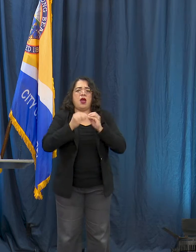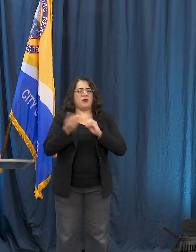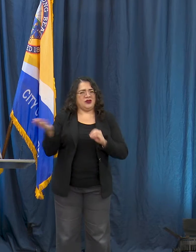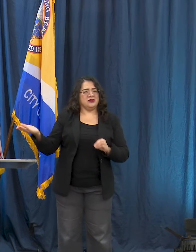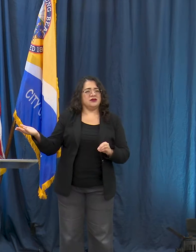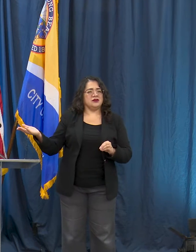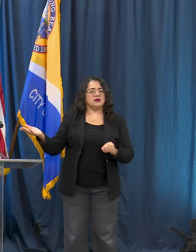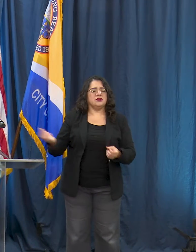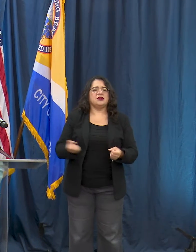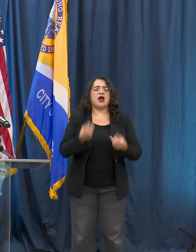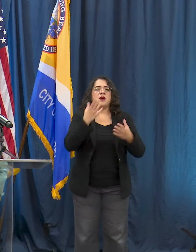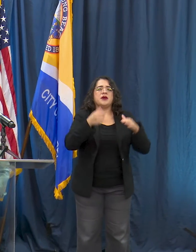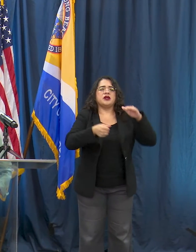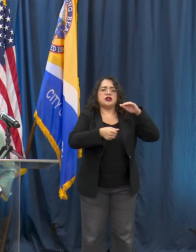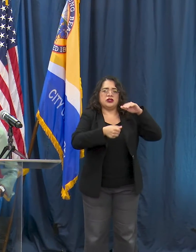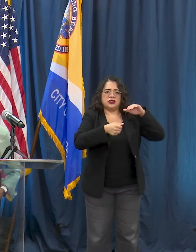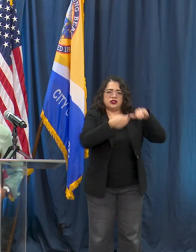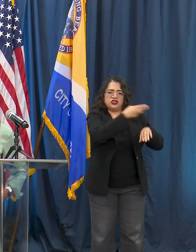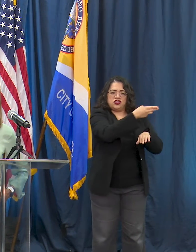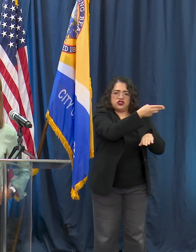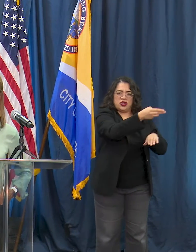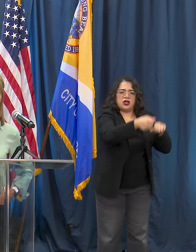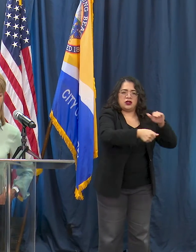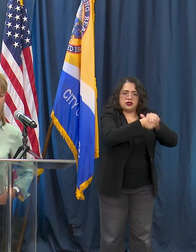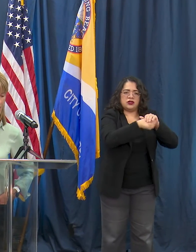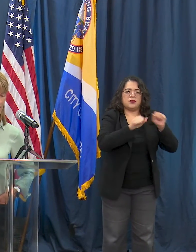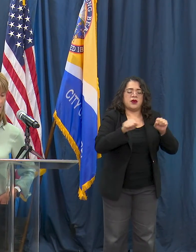stable hospitalizations, testing positivity rate,